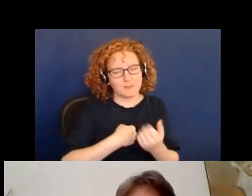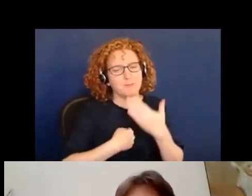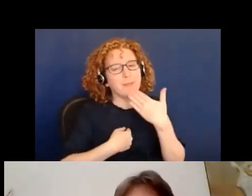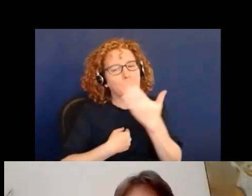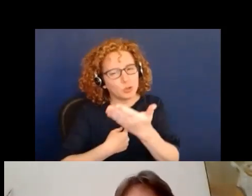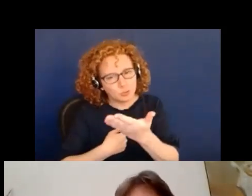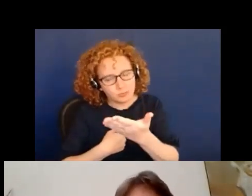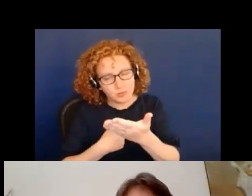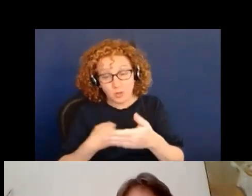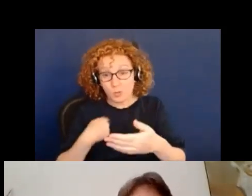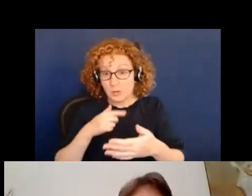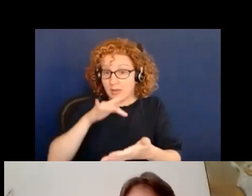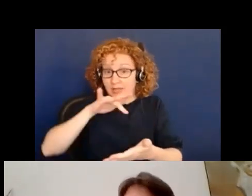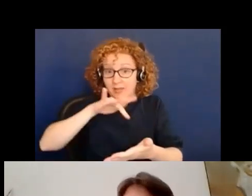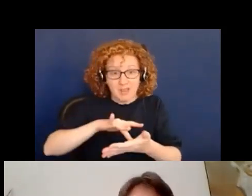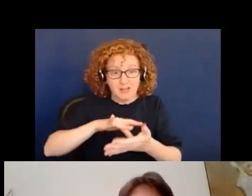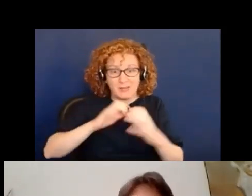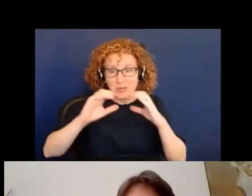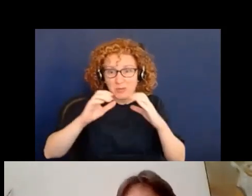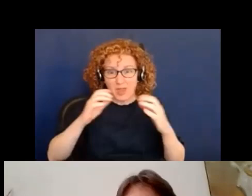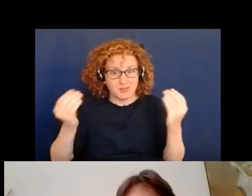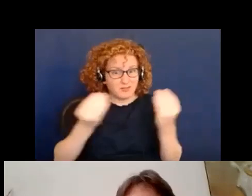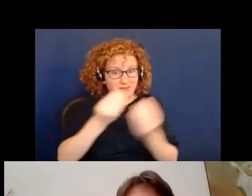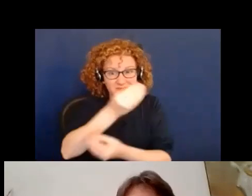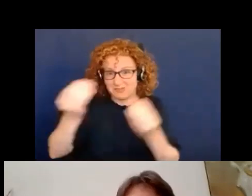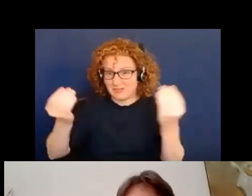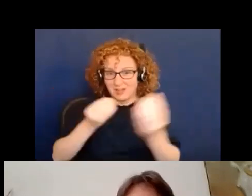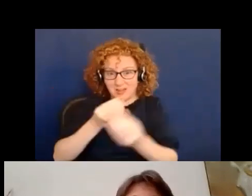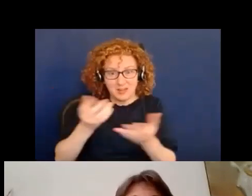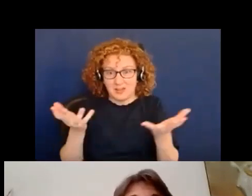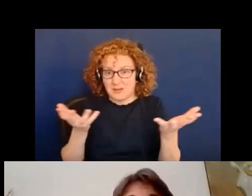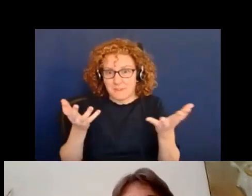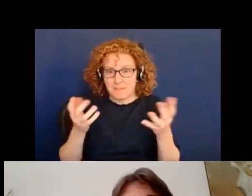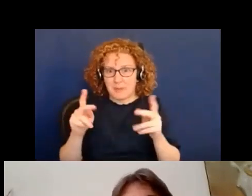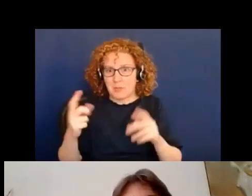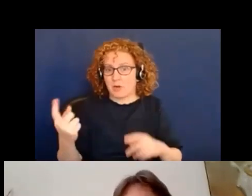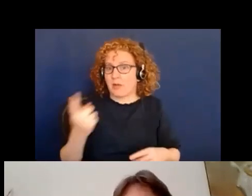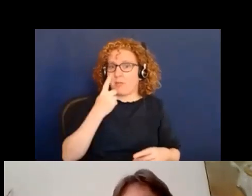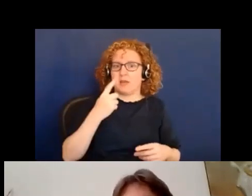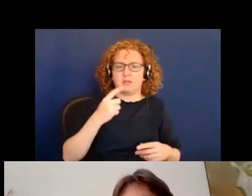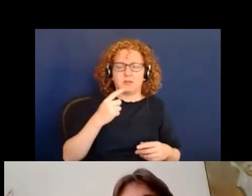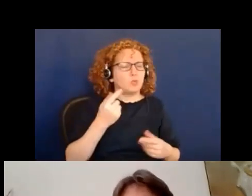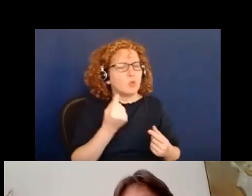communication avenue and people are coming to us and we have to just figure out really great ways